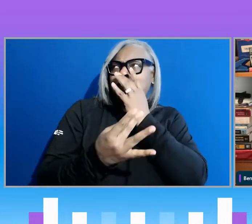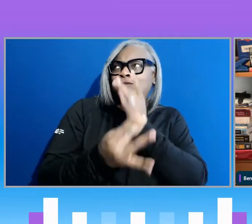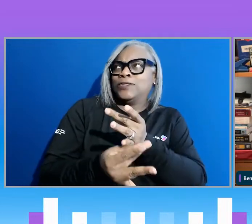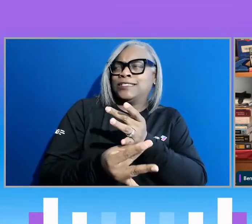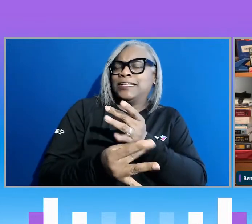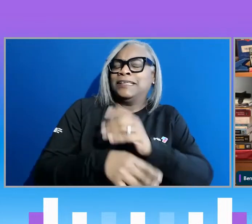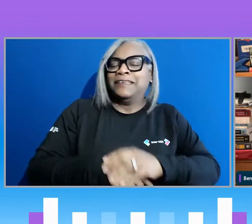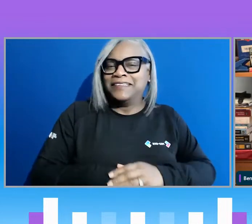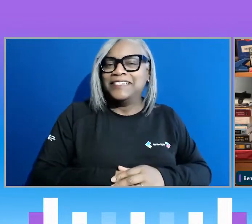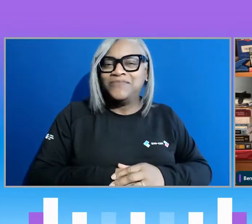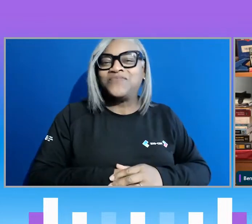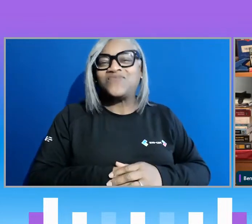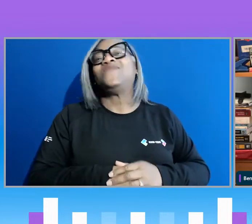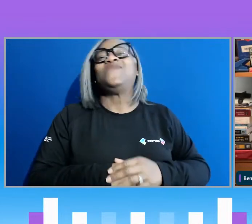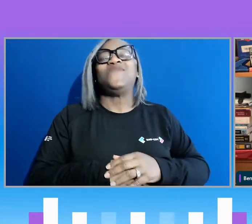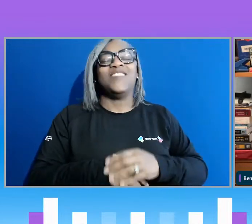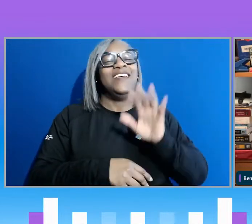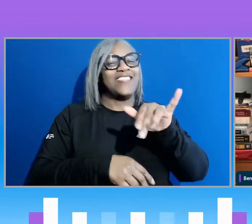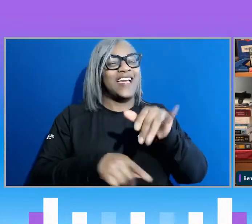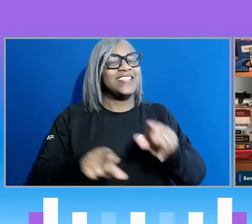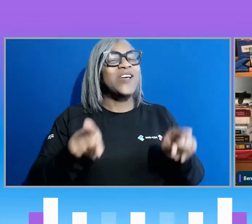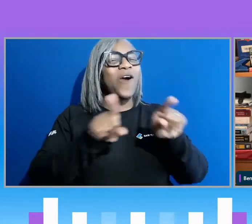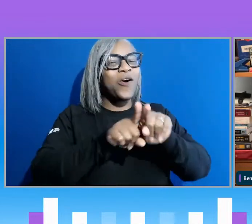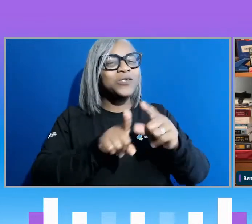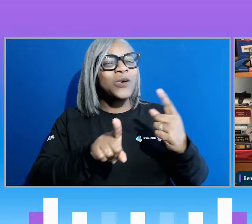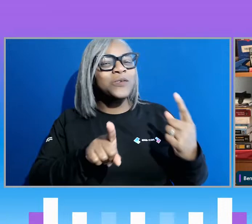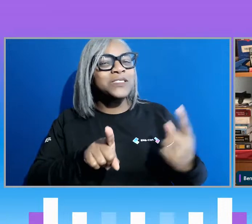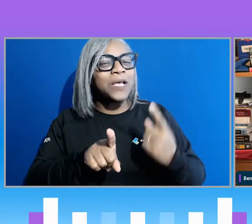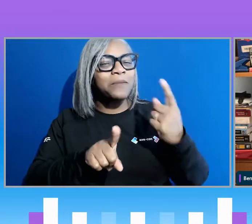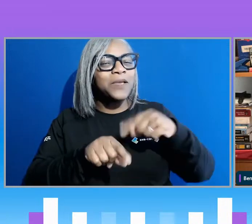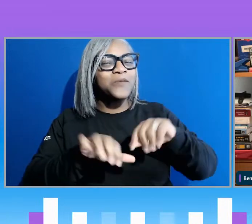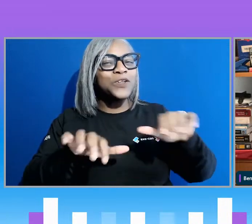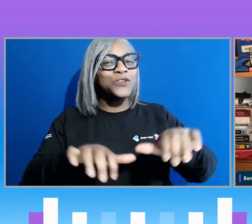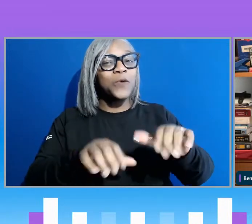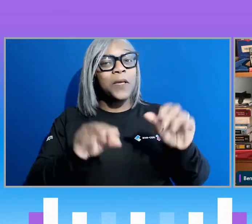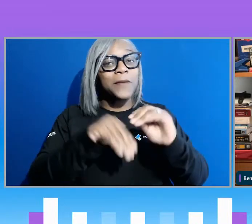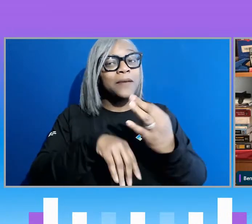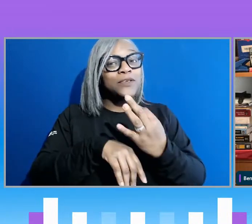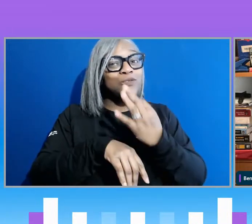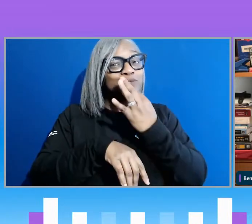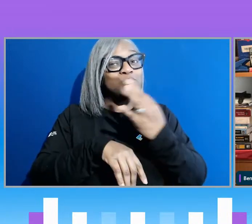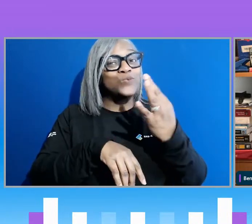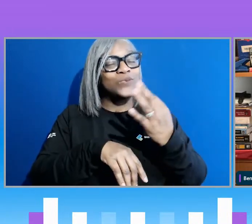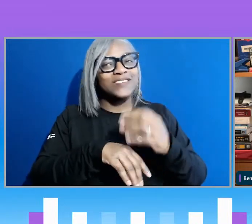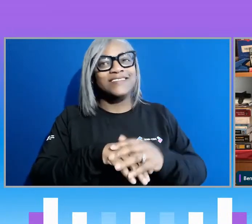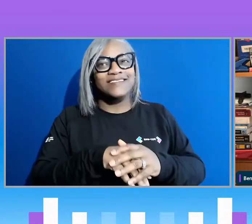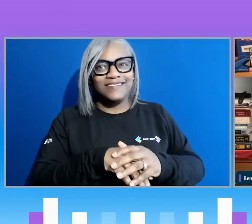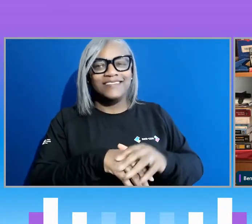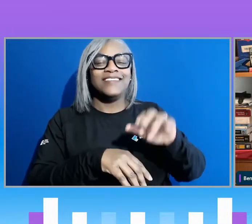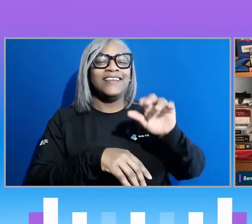is also something we're working on actually that that might be coming a lot sooner. Liquid